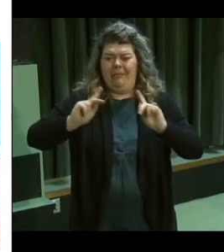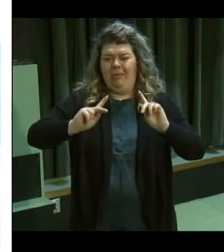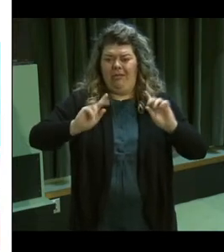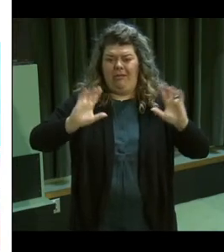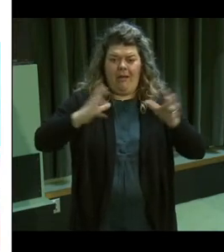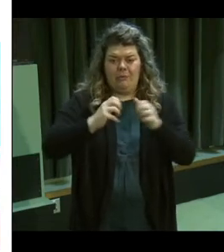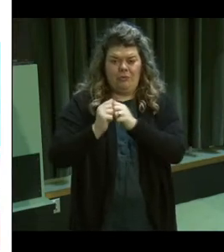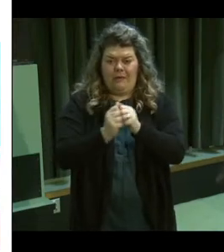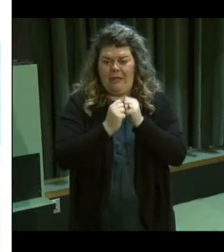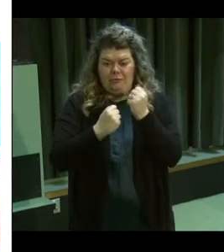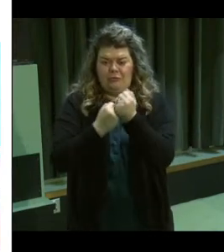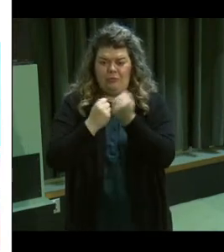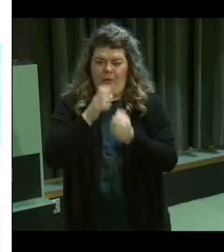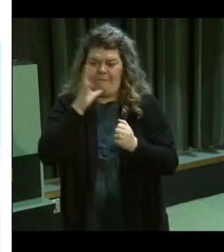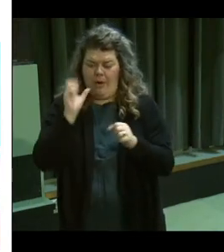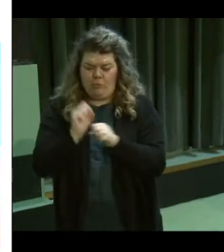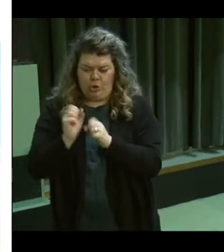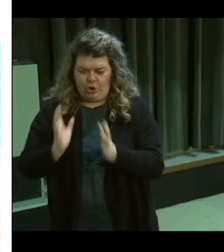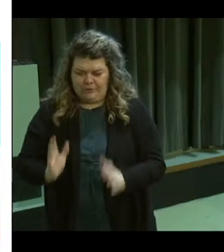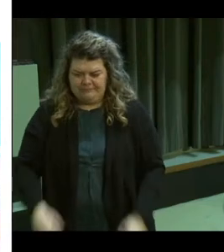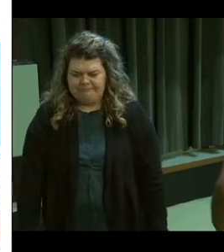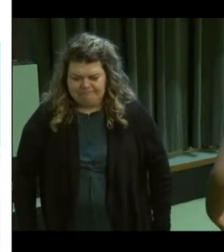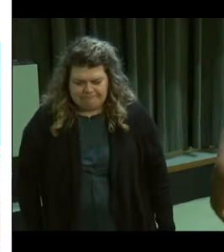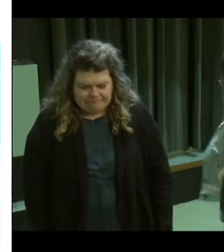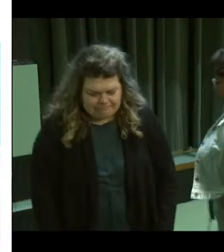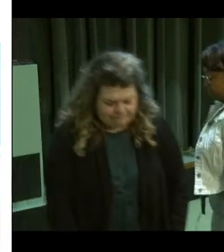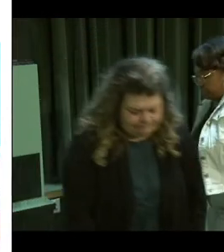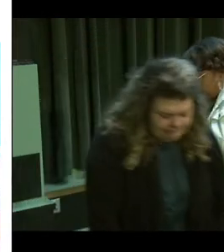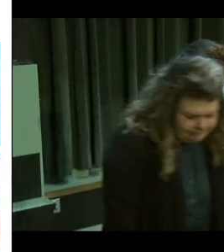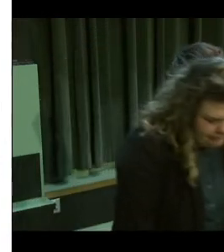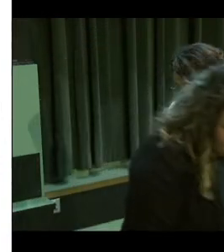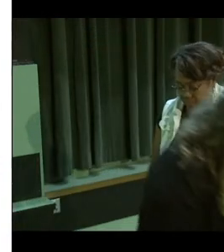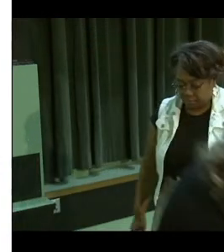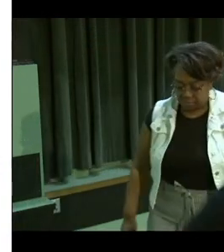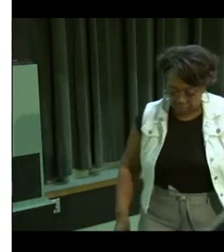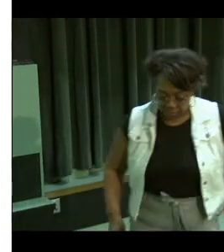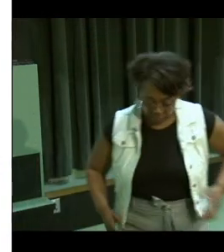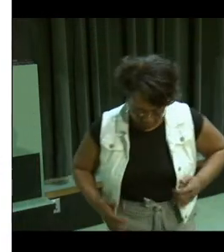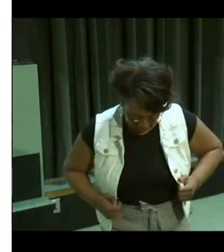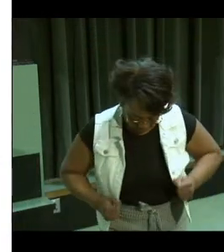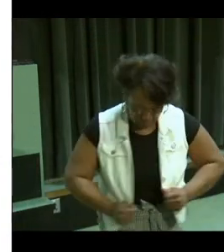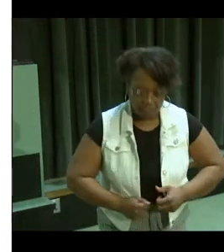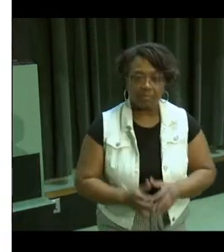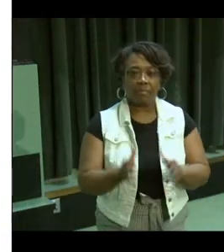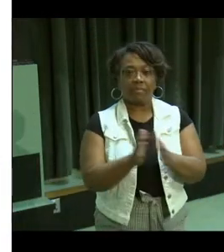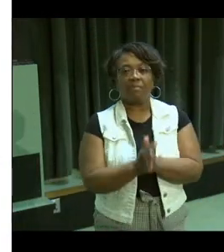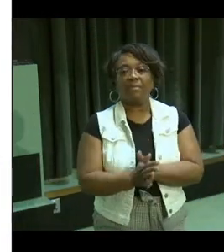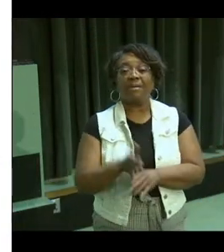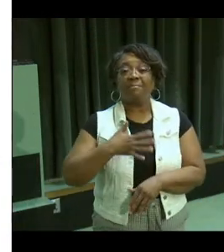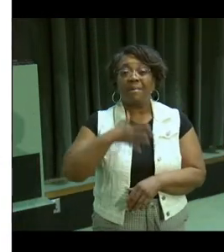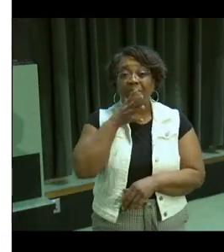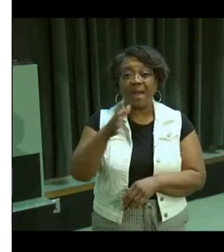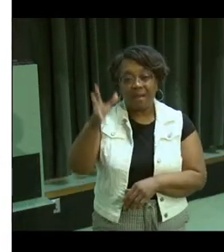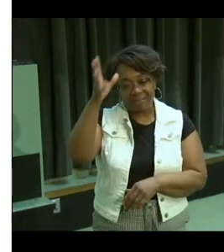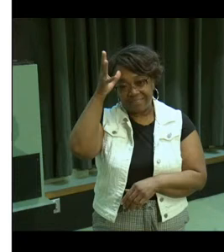coming together to support farmworkers. Okay.